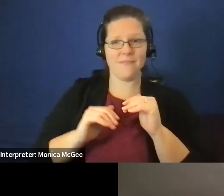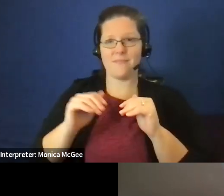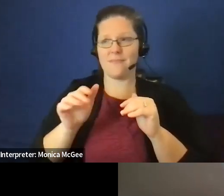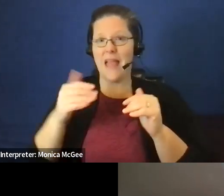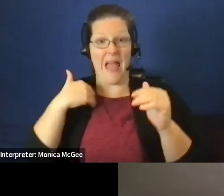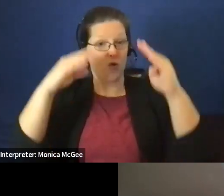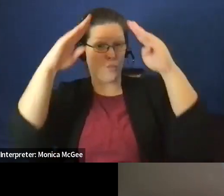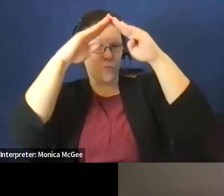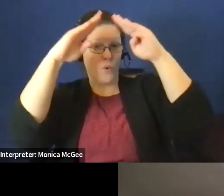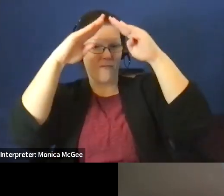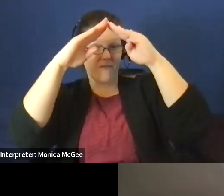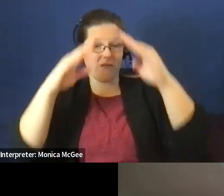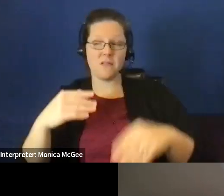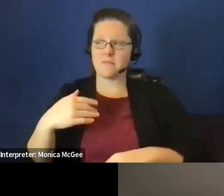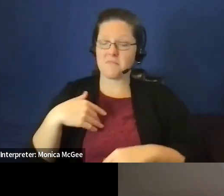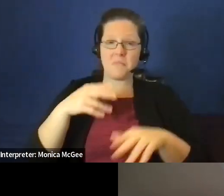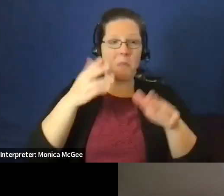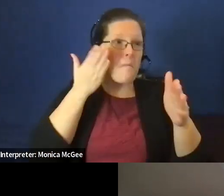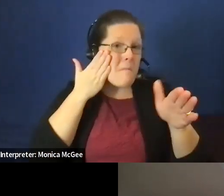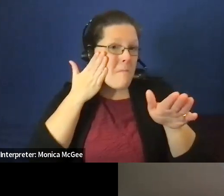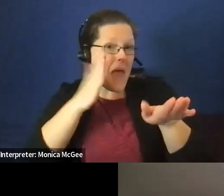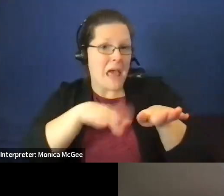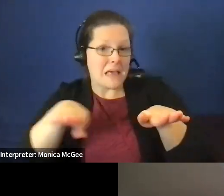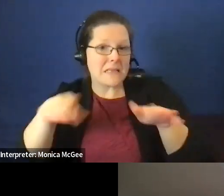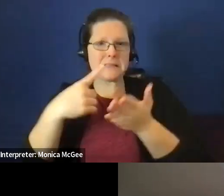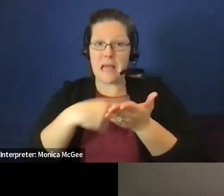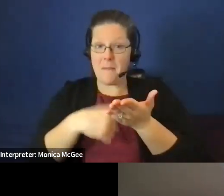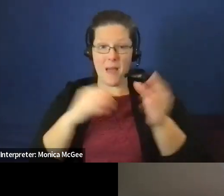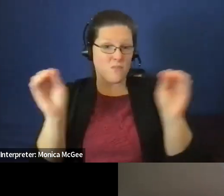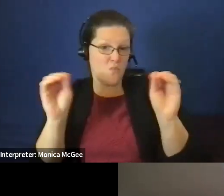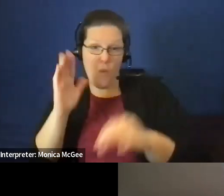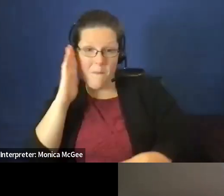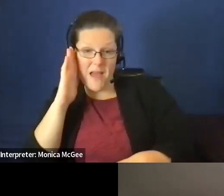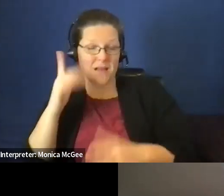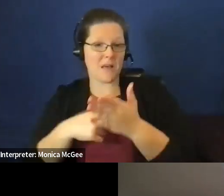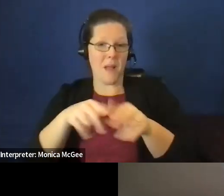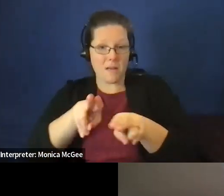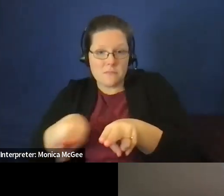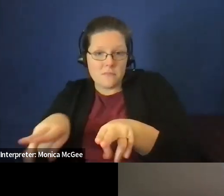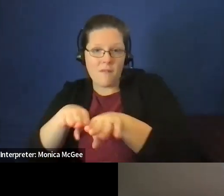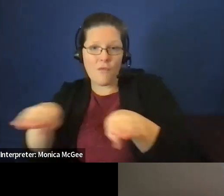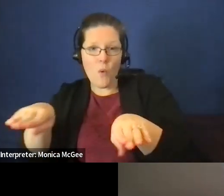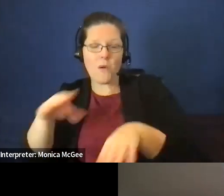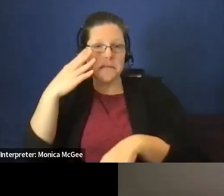people in it, it doesn't feel super great, but it's a roof and there's food and there's beds and there's --